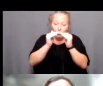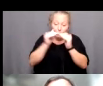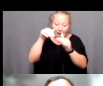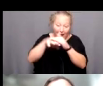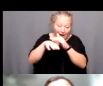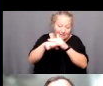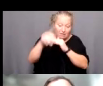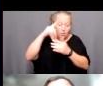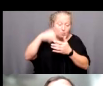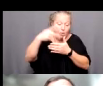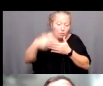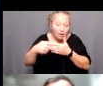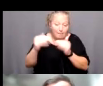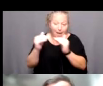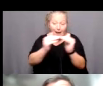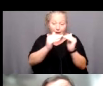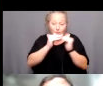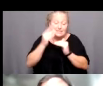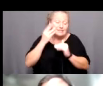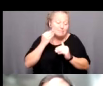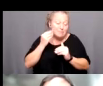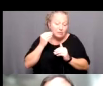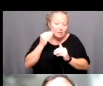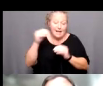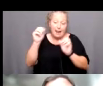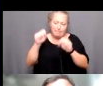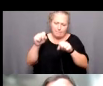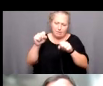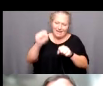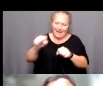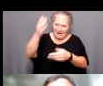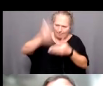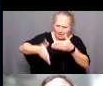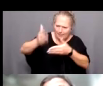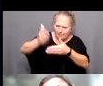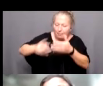to our programs, equitable experience and the ability to complete those programs.